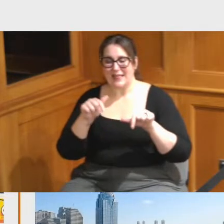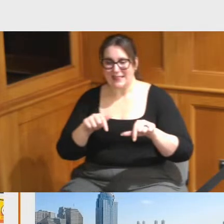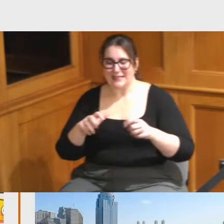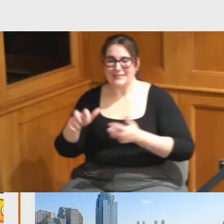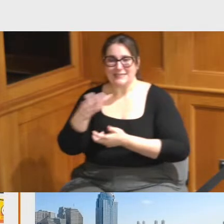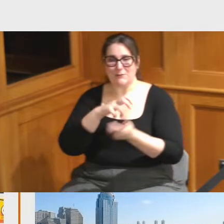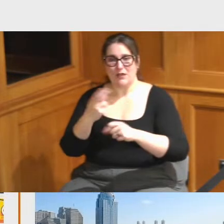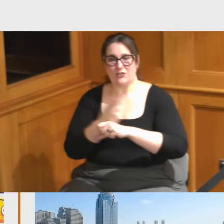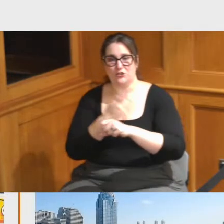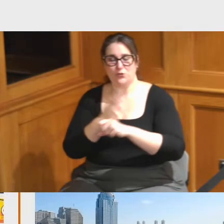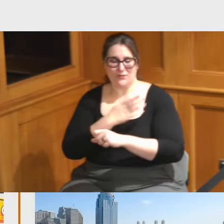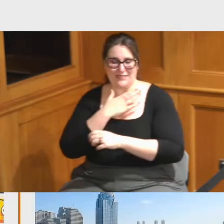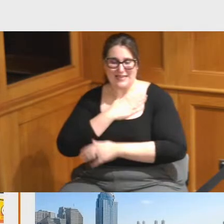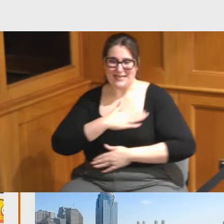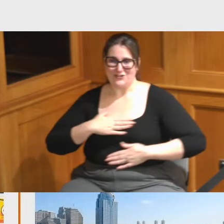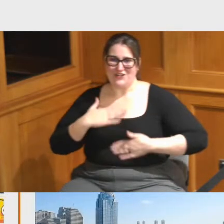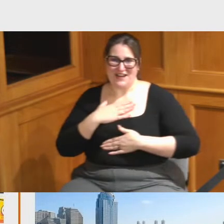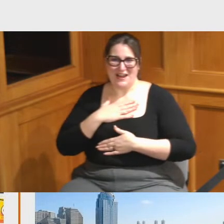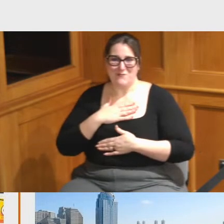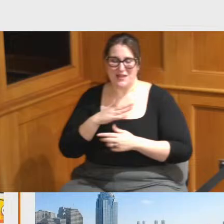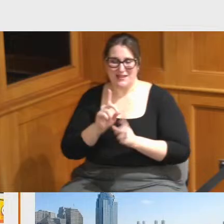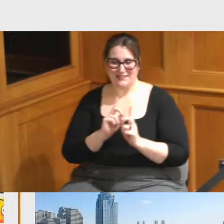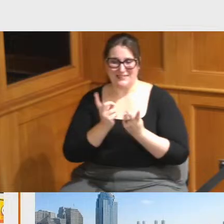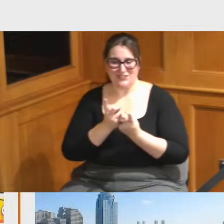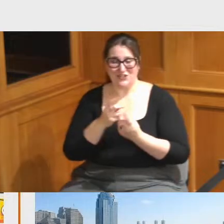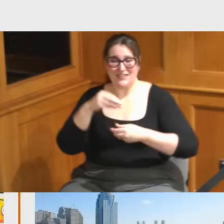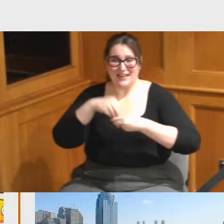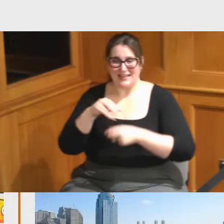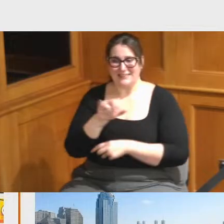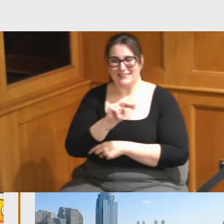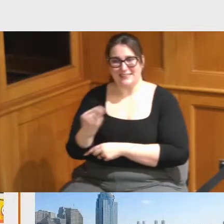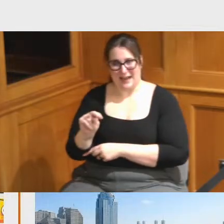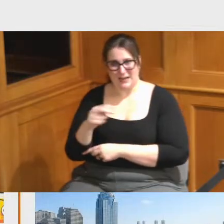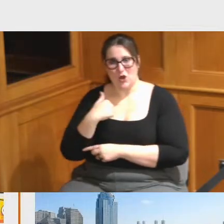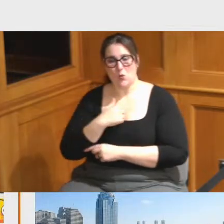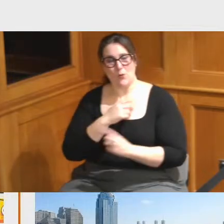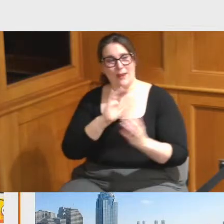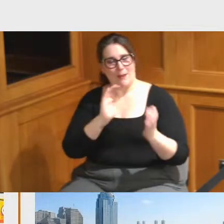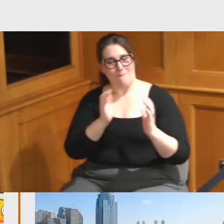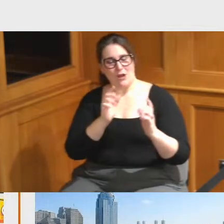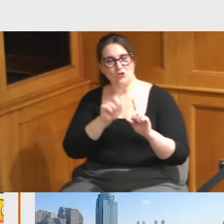entertainment district in Cincinnati. we compared to other district examples and ultimately came to